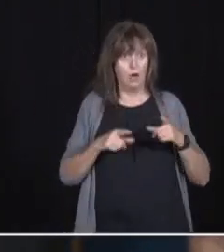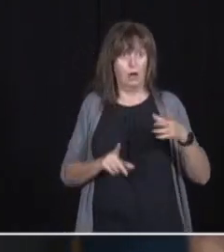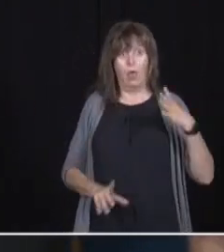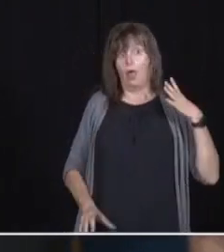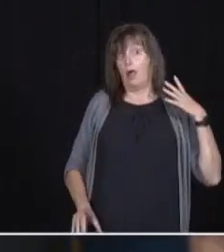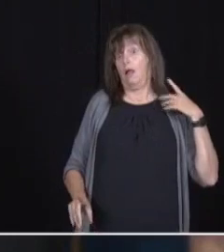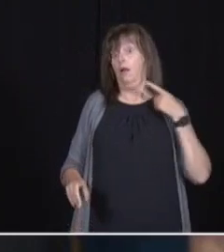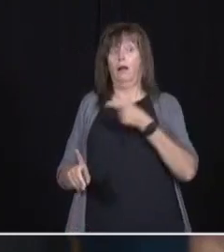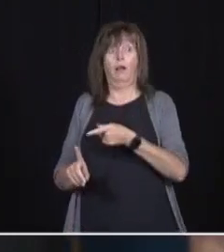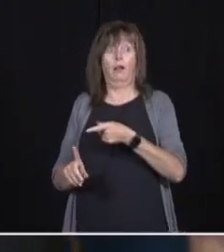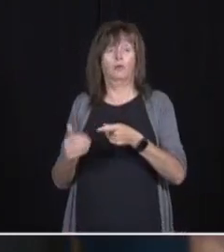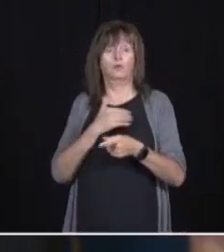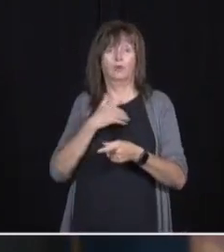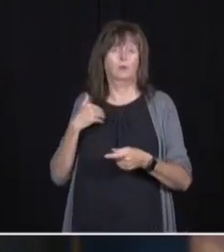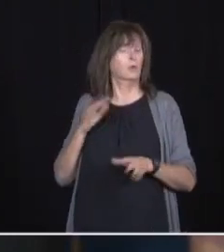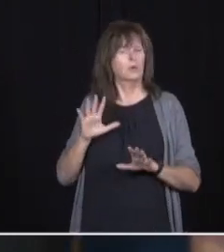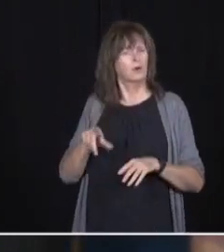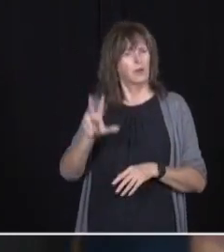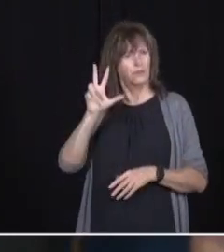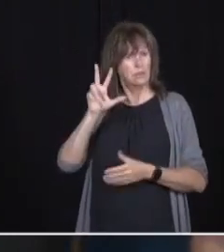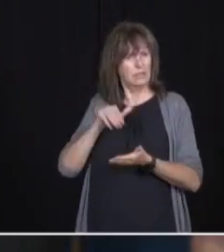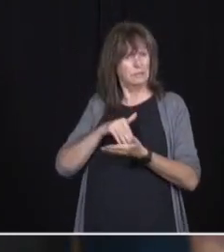We had 119 cases.